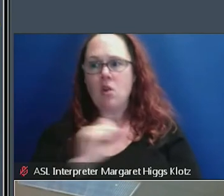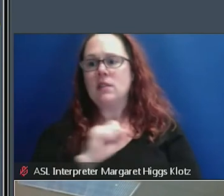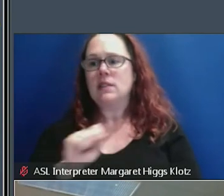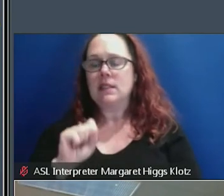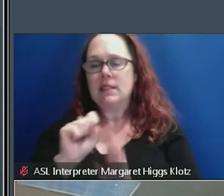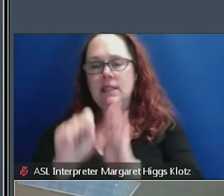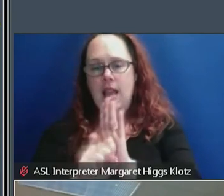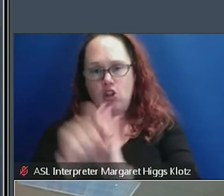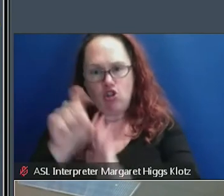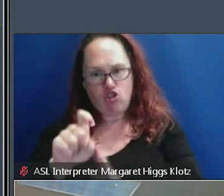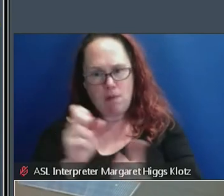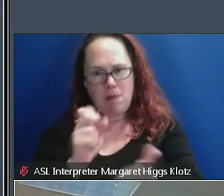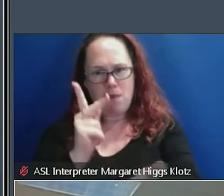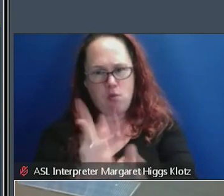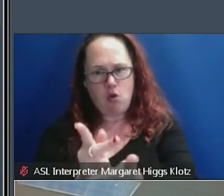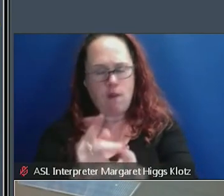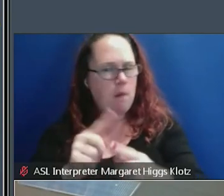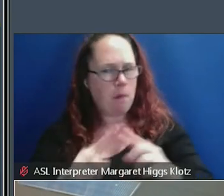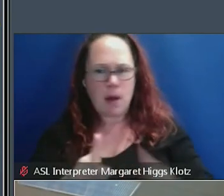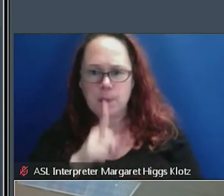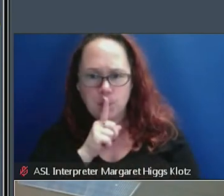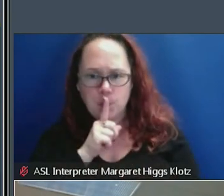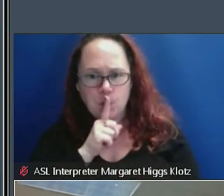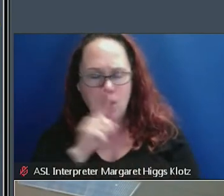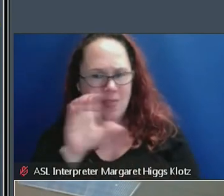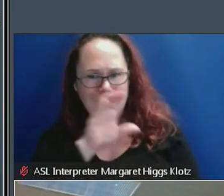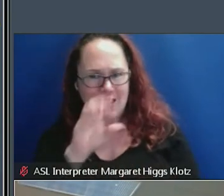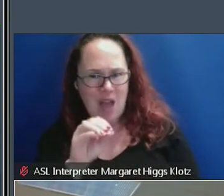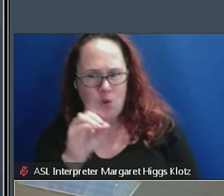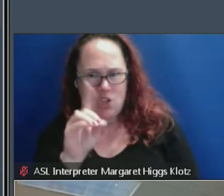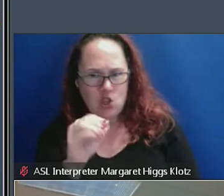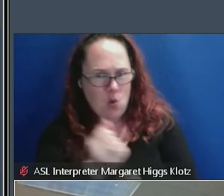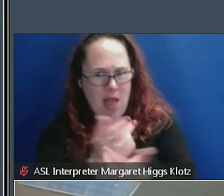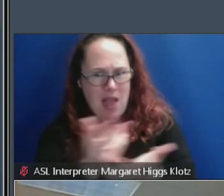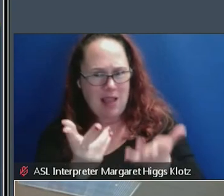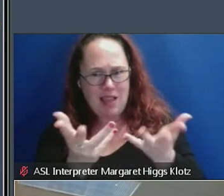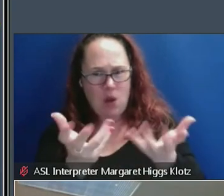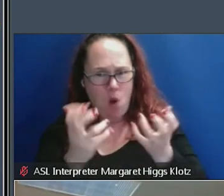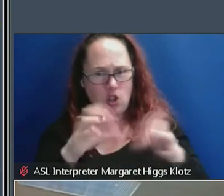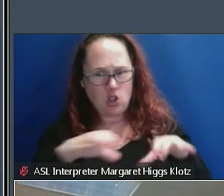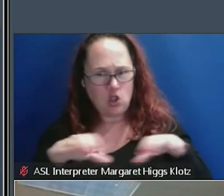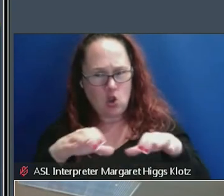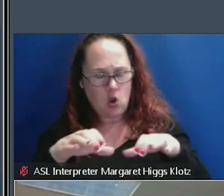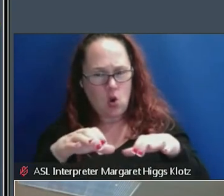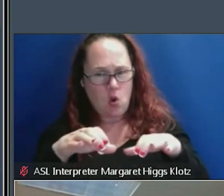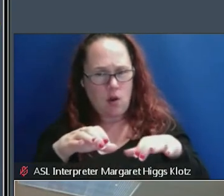That section doesn't say that the County can do what it wishes to do after he receives the recommendations from the